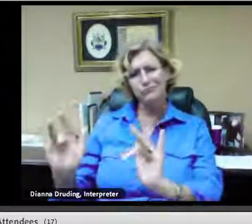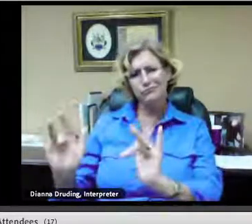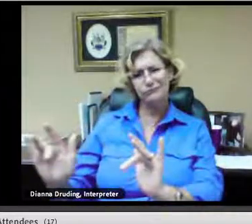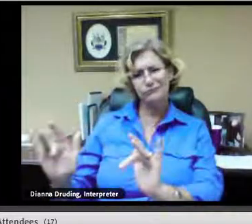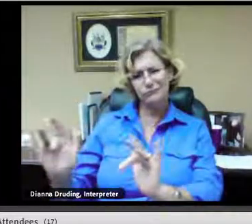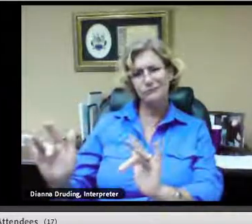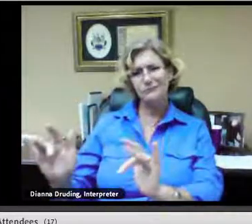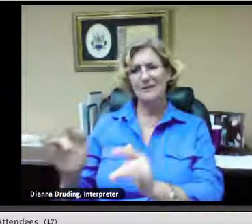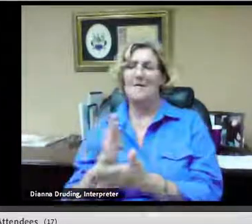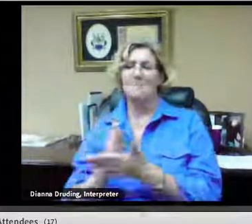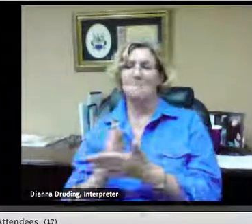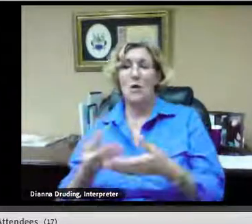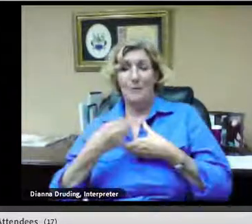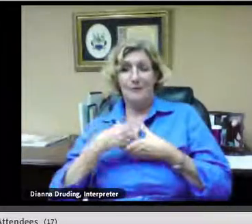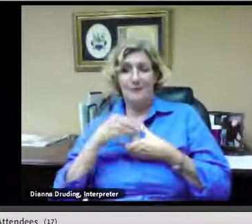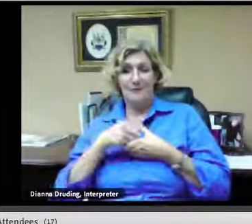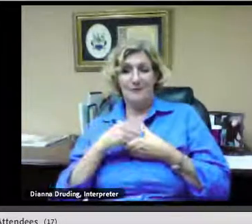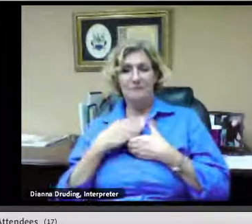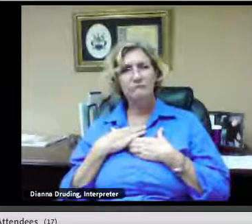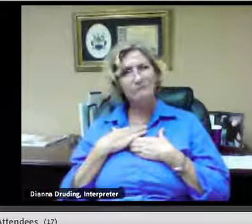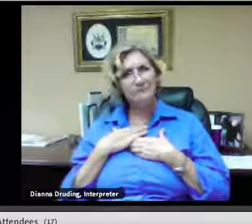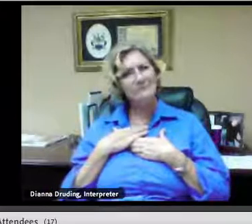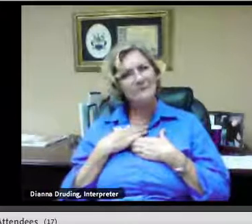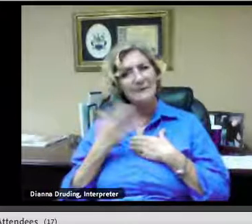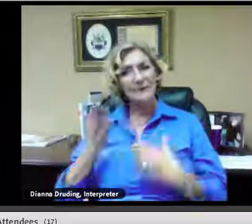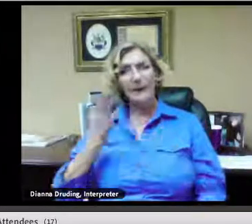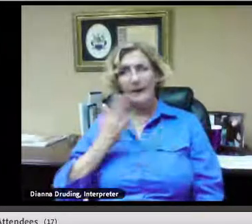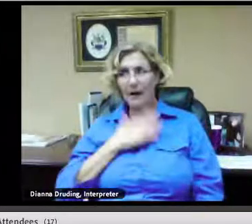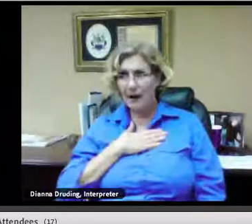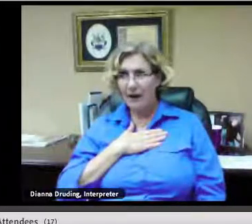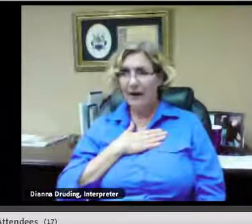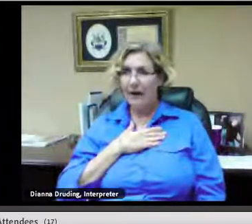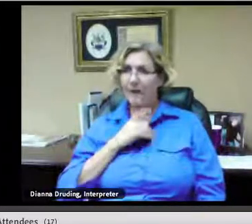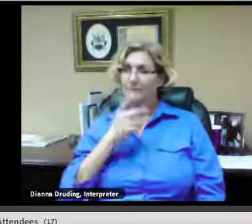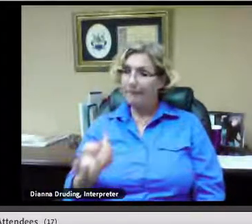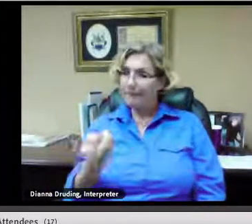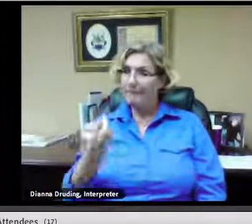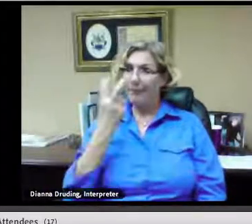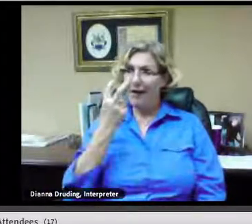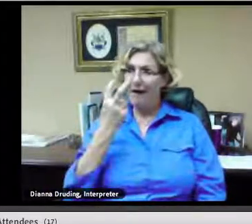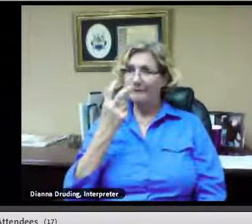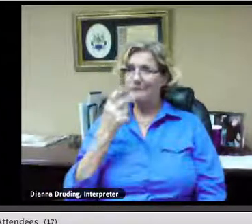"I have been blind," not to, you know, add that on. But I've been blind to disabilities.